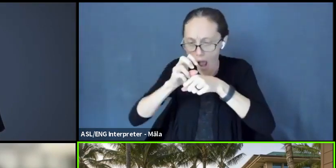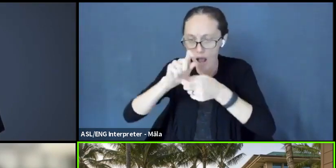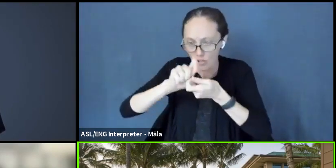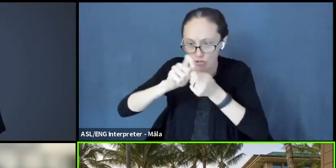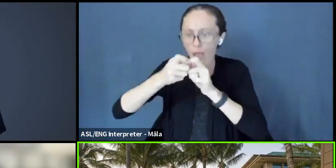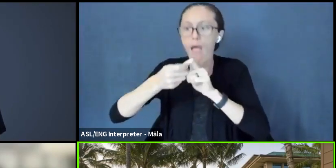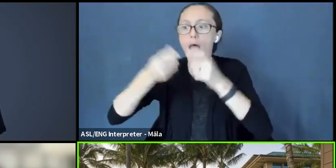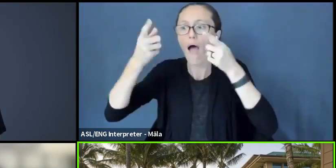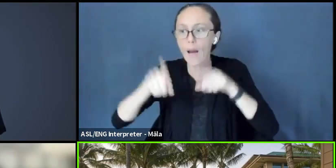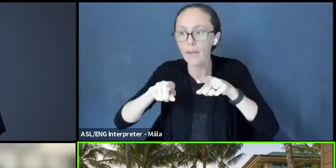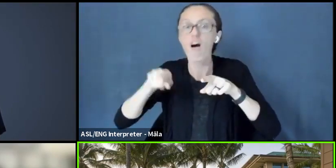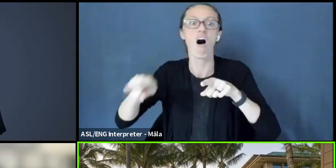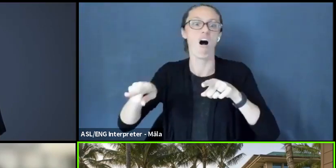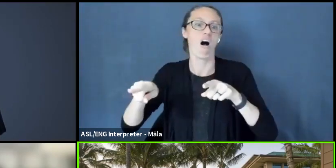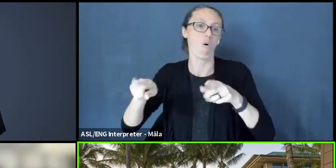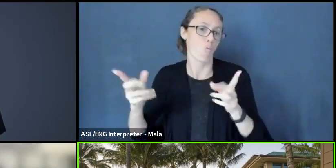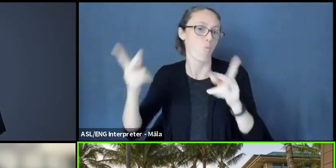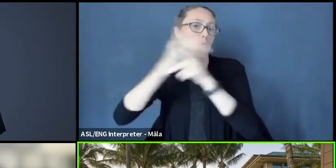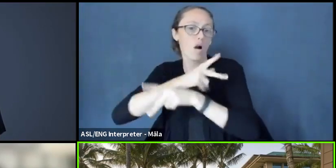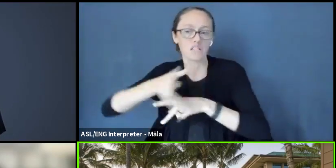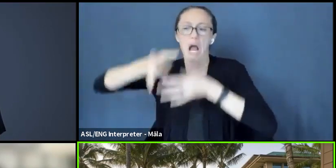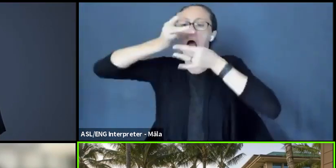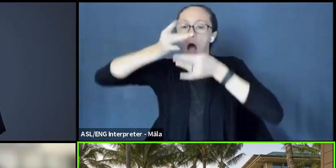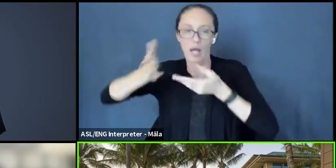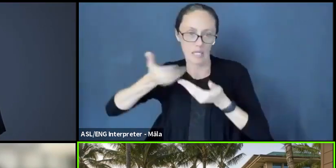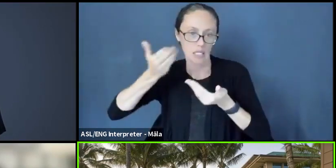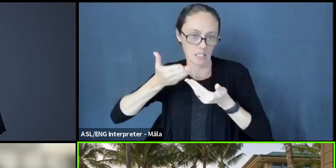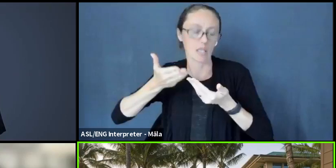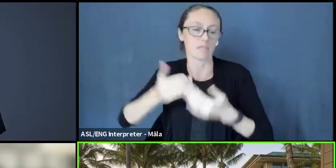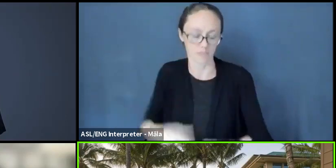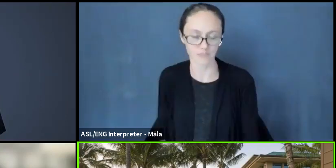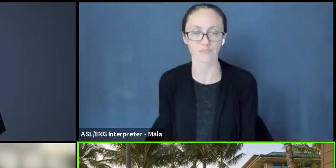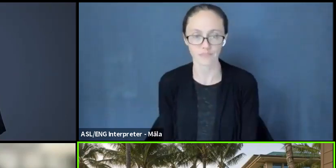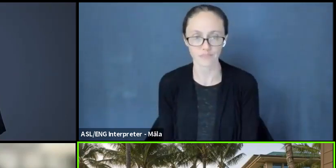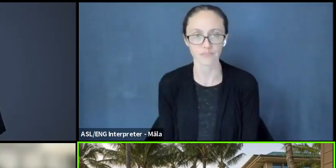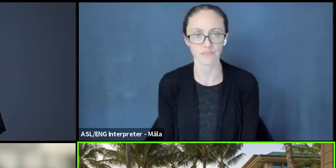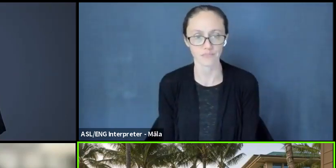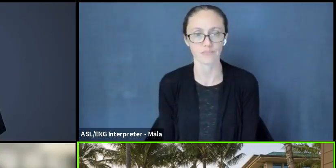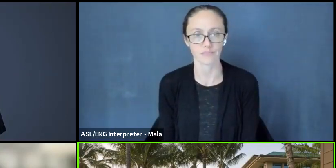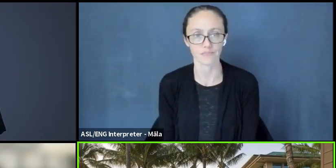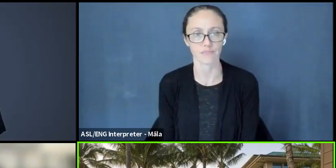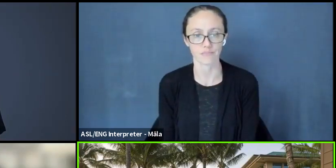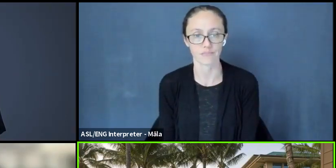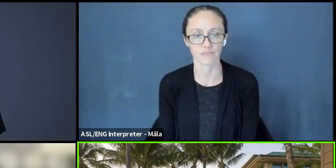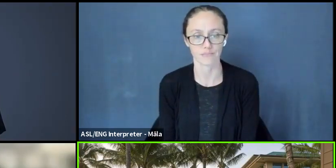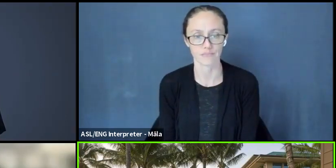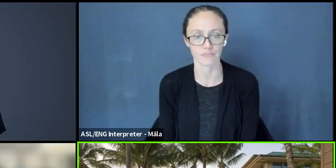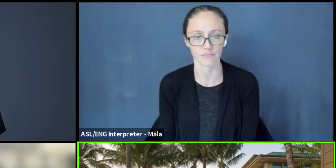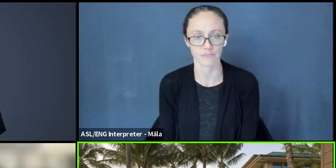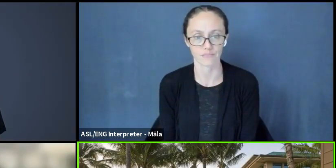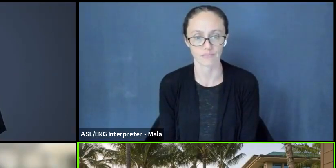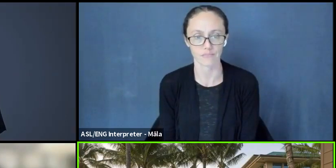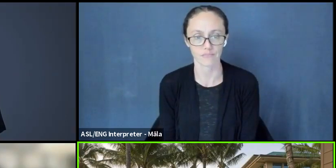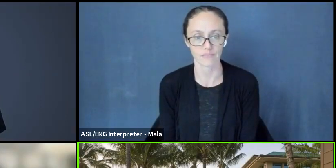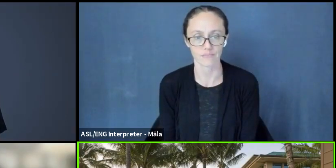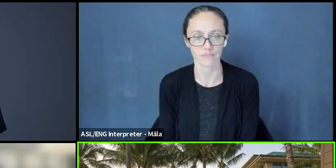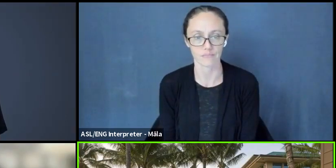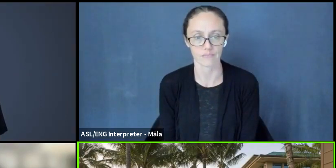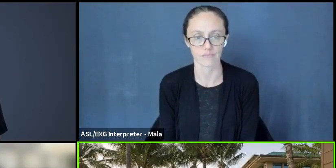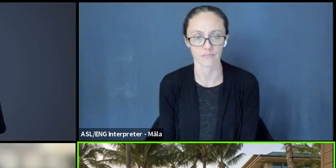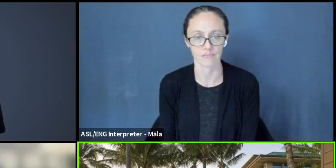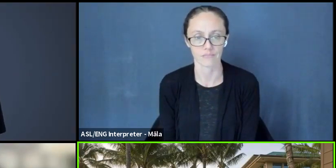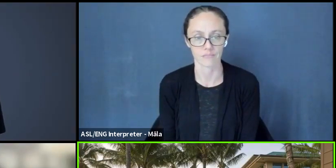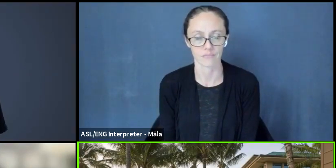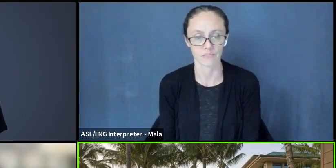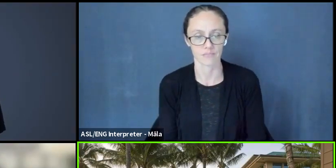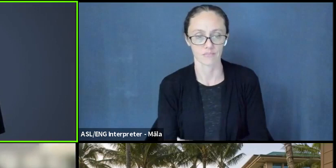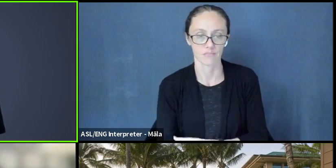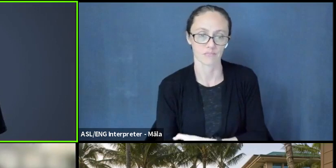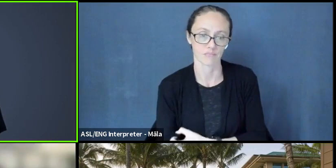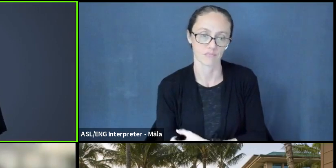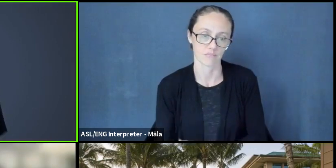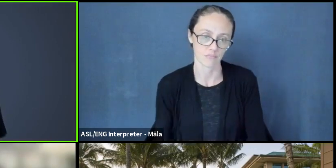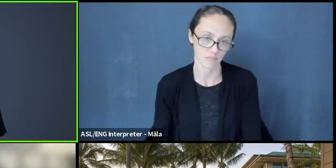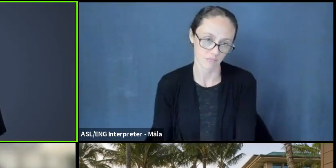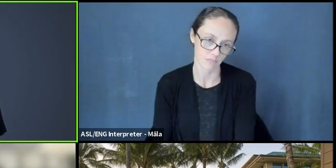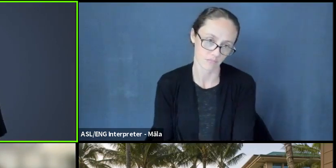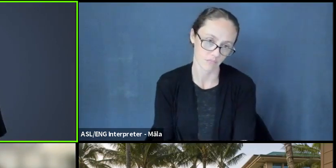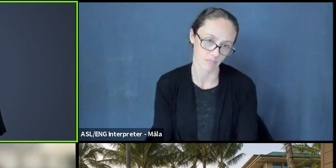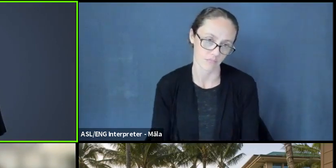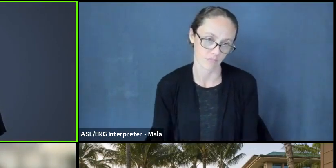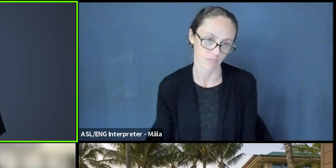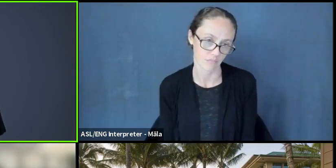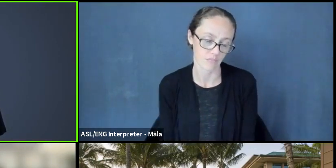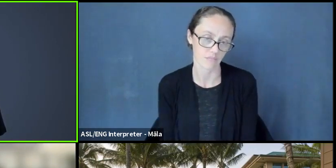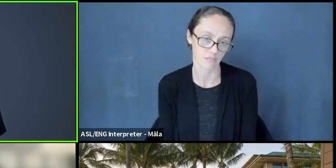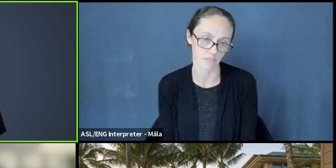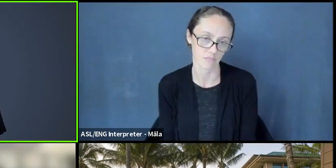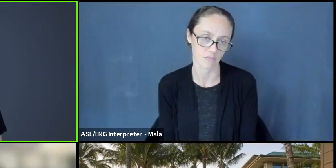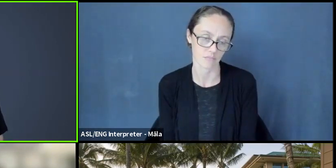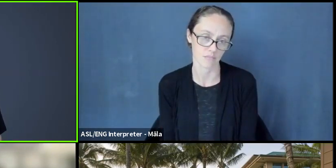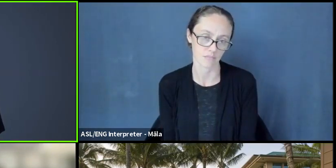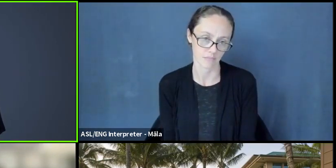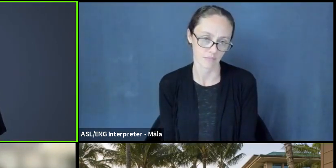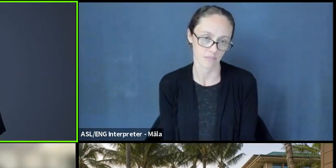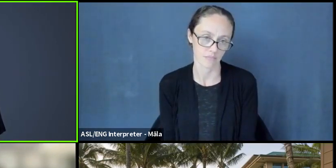We've also heard of another variant called MU variant.